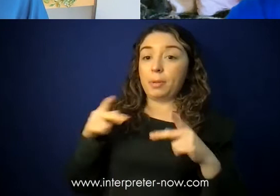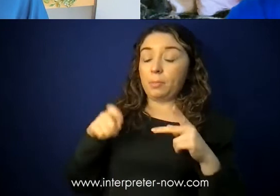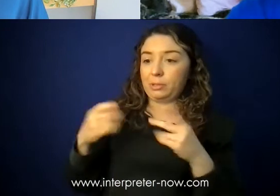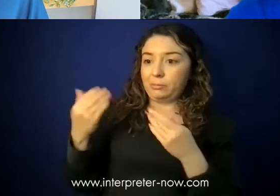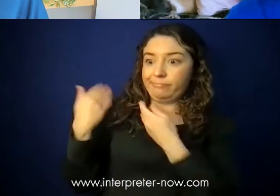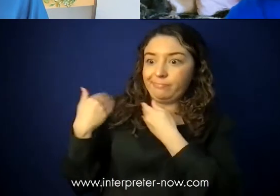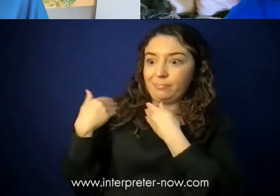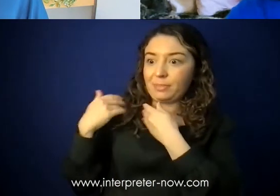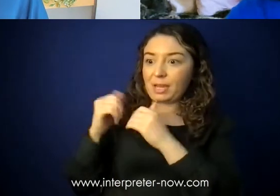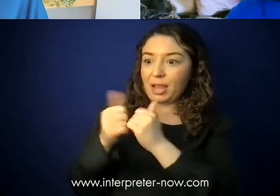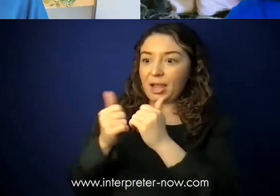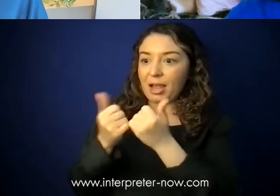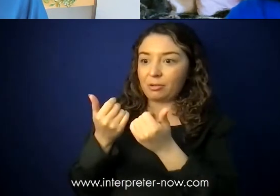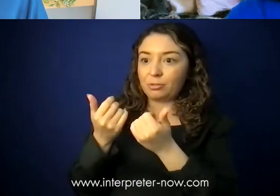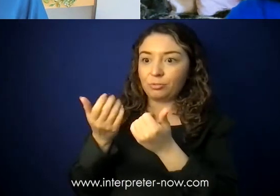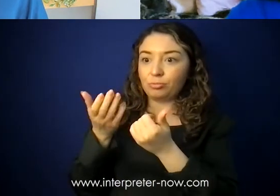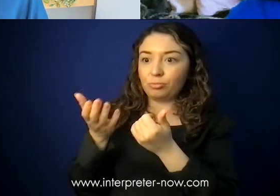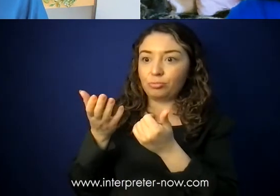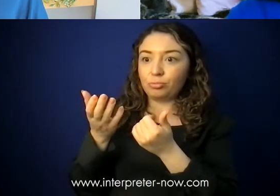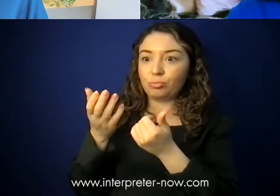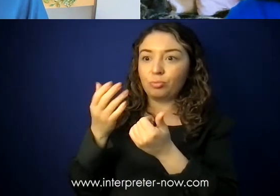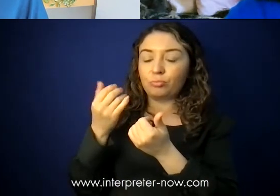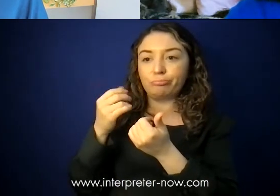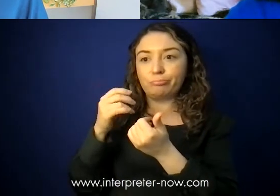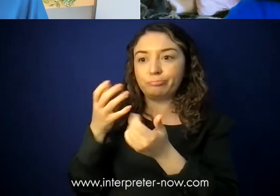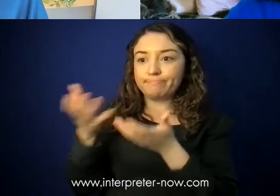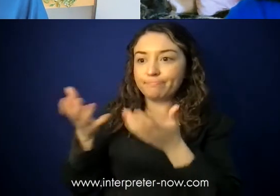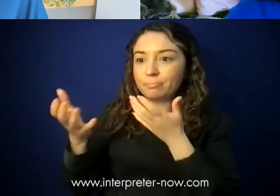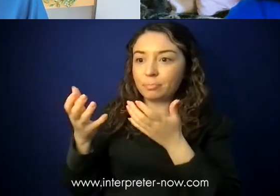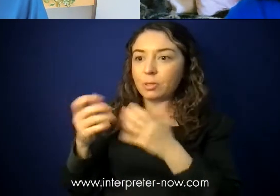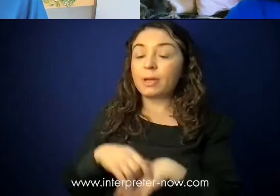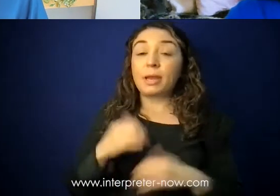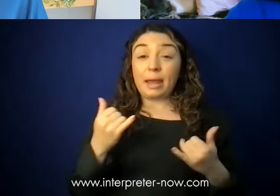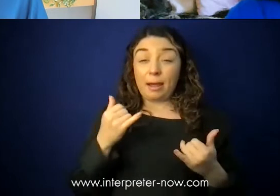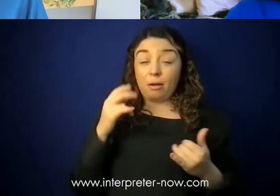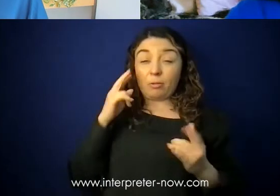From a perspective of showing empathy for a moment, let me just say that it's very hard